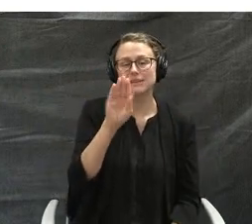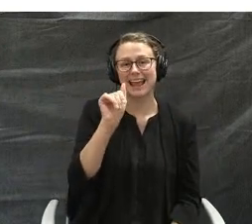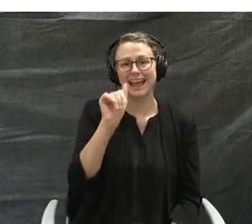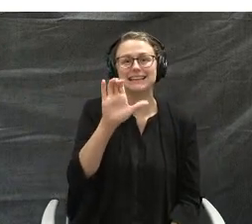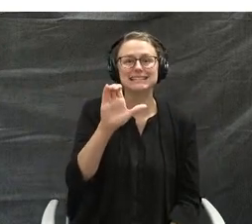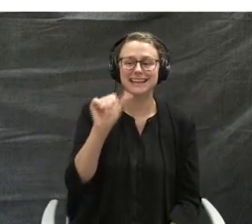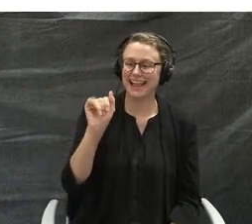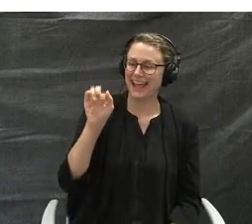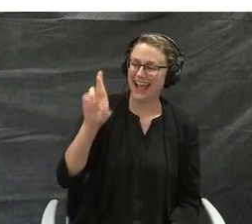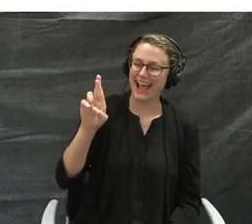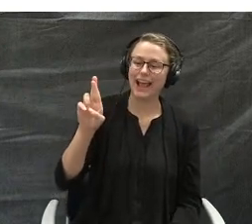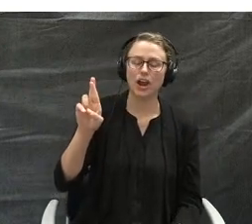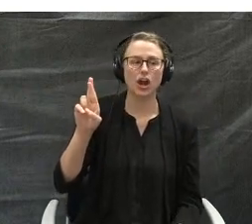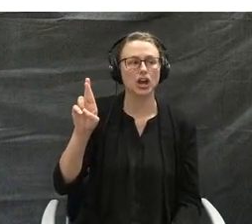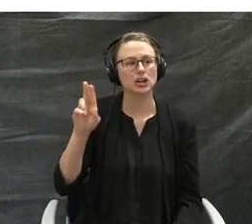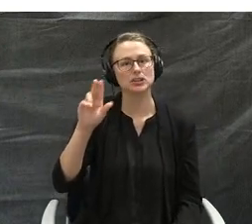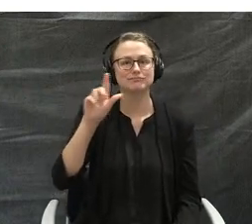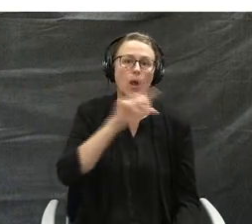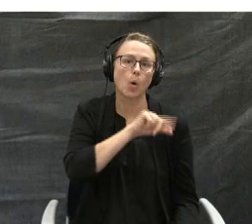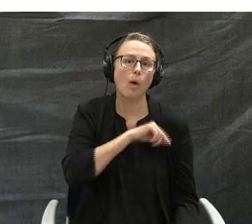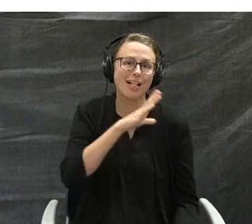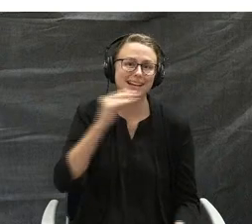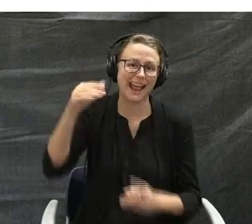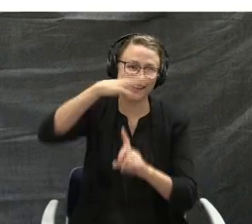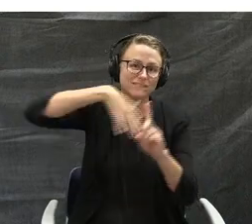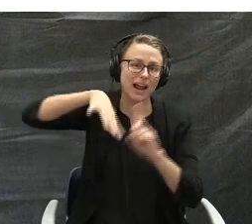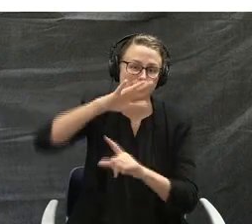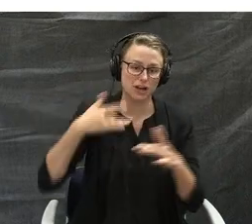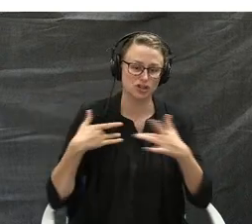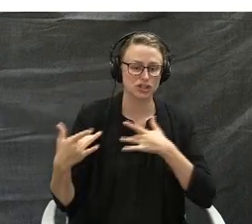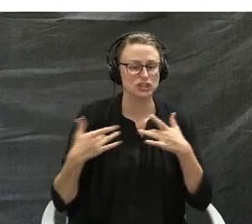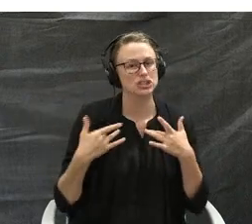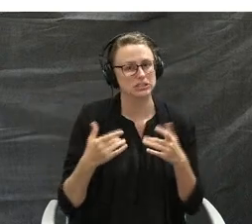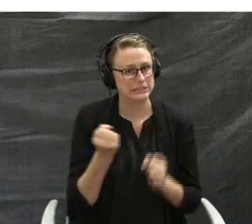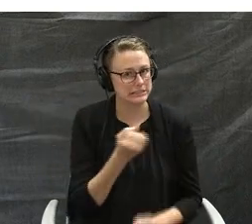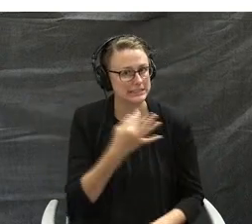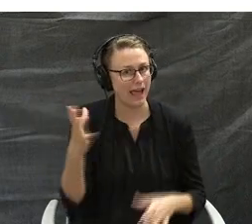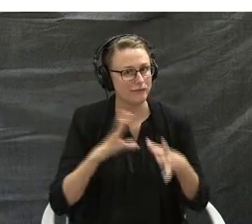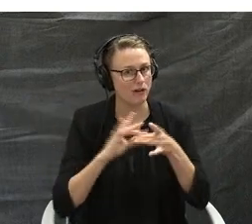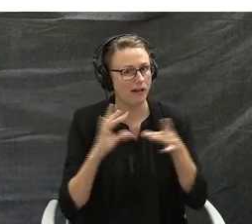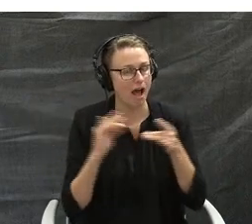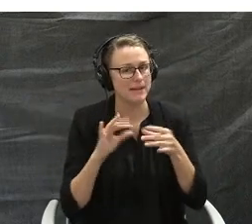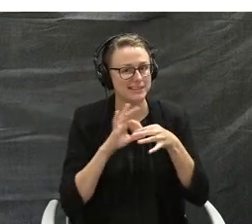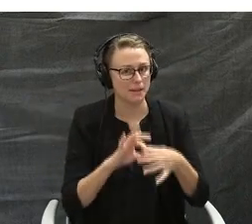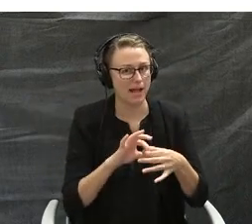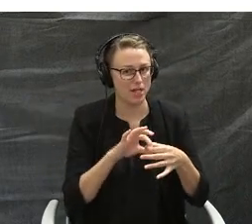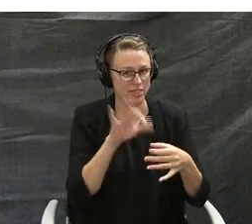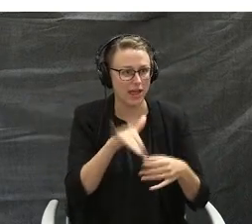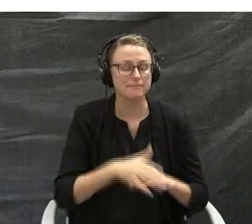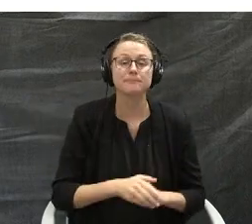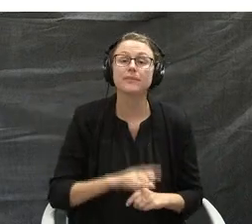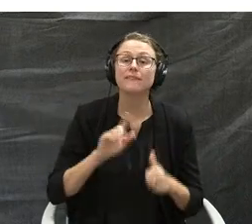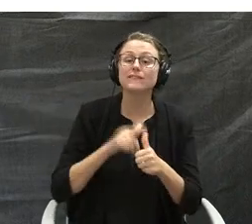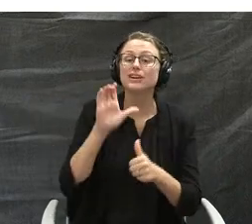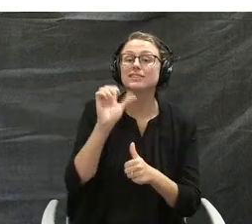concerns. We had several comments around those issues. First of all, Catherine Gimse of Chanhassen says can you please